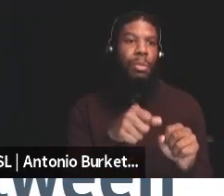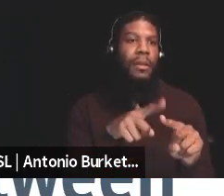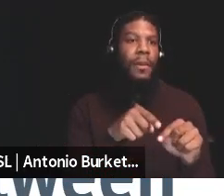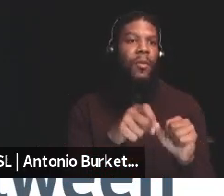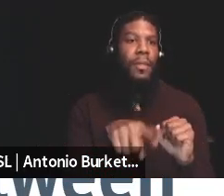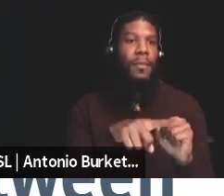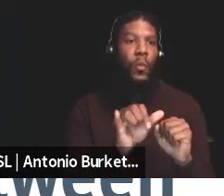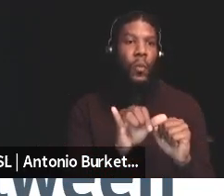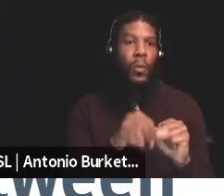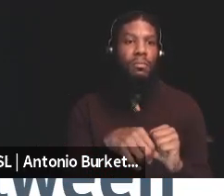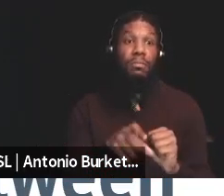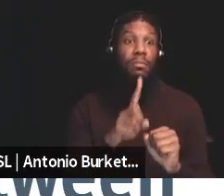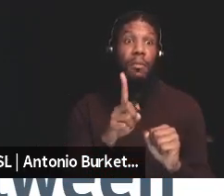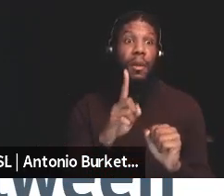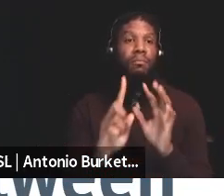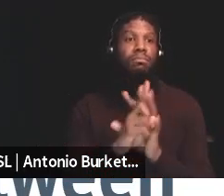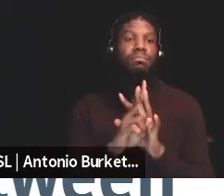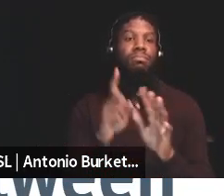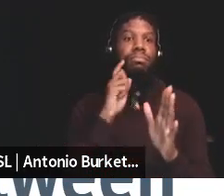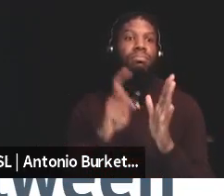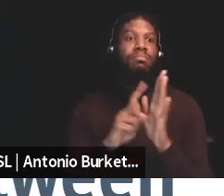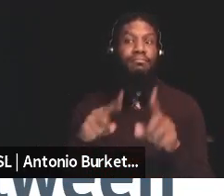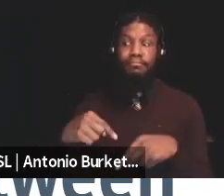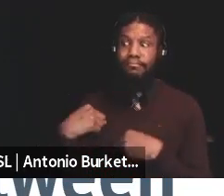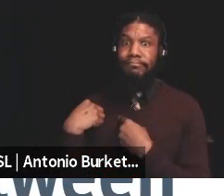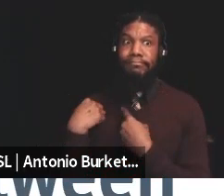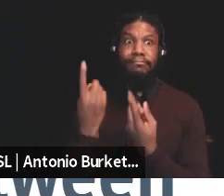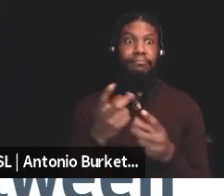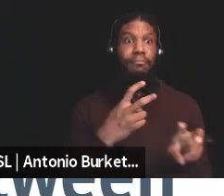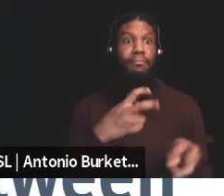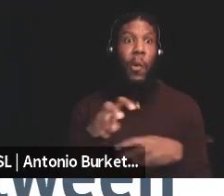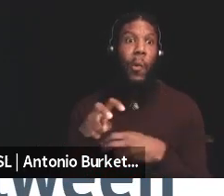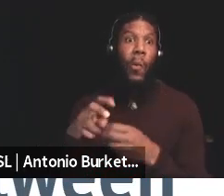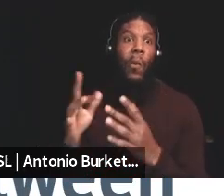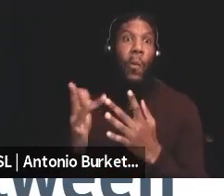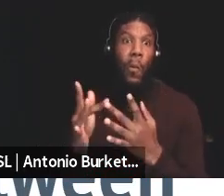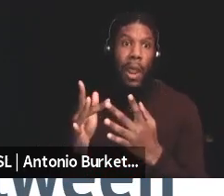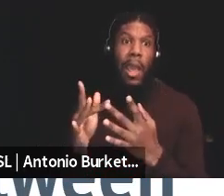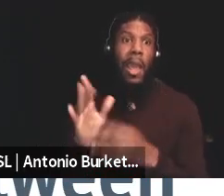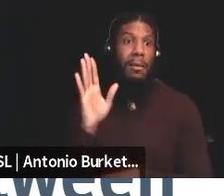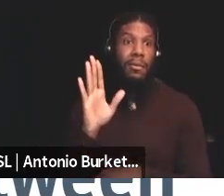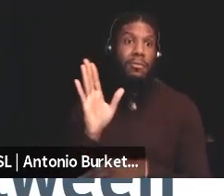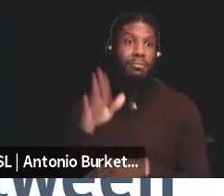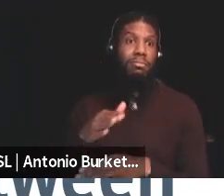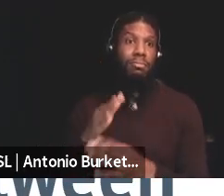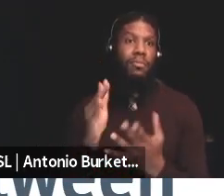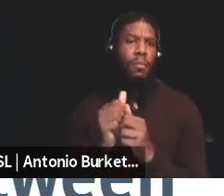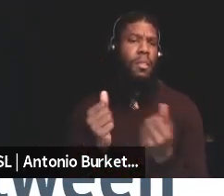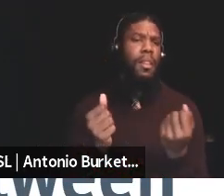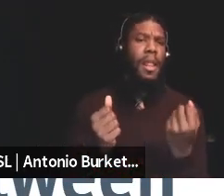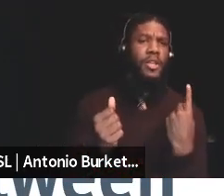even more obvious to me since our move to entirely online work last year-- folks know when you value